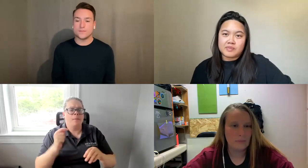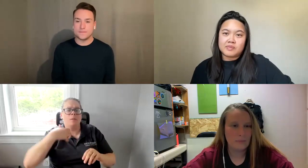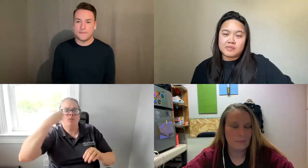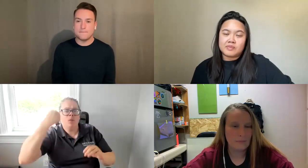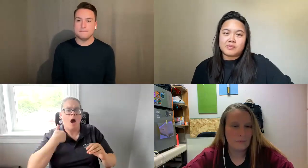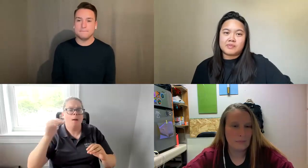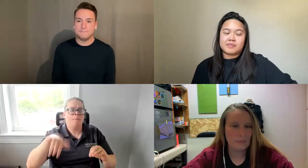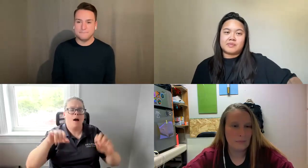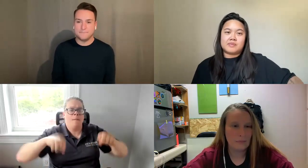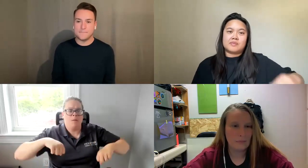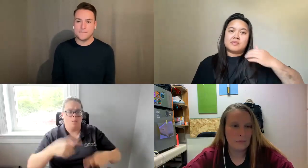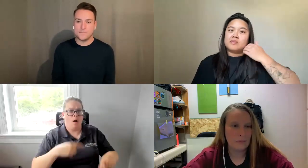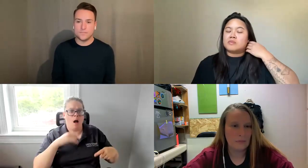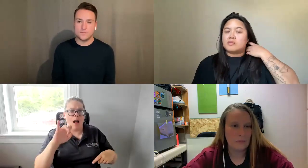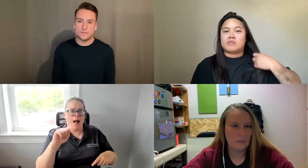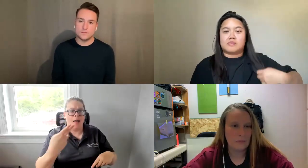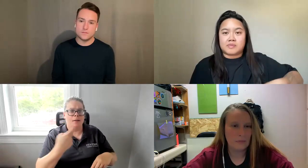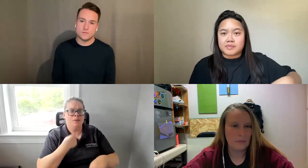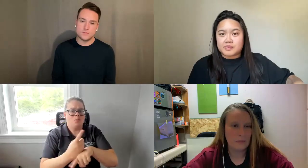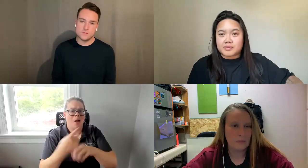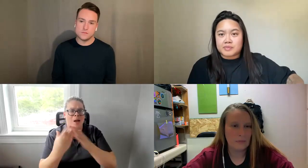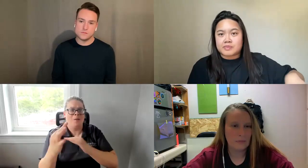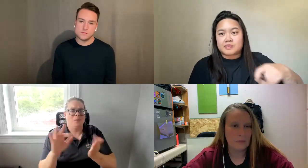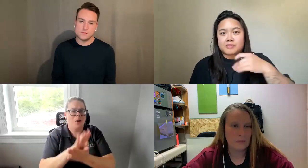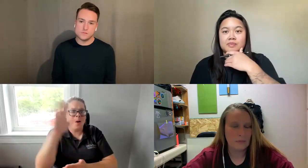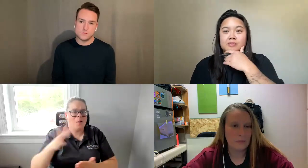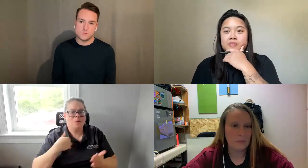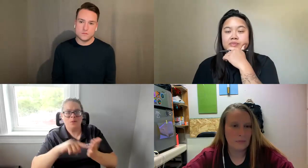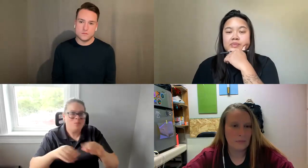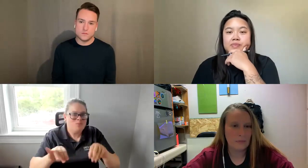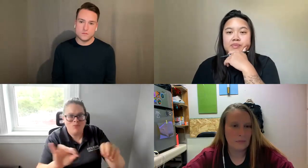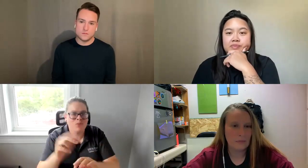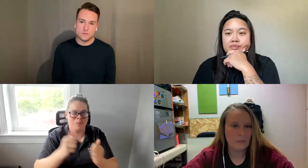well, that we can work together. And because we were a little bit older we had the experience.